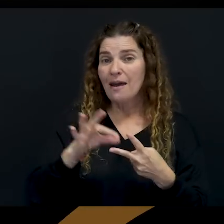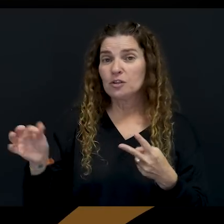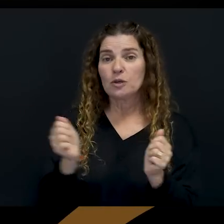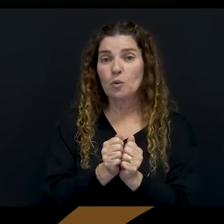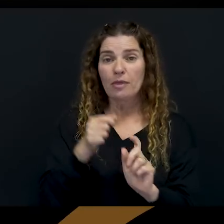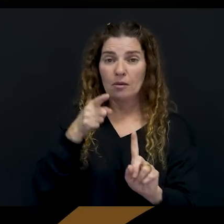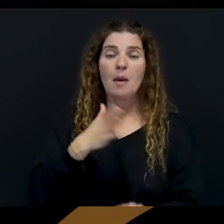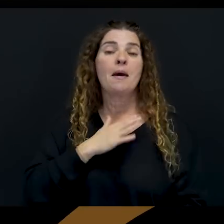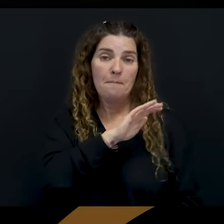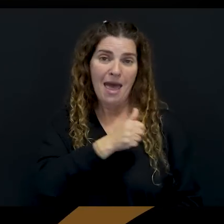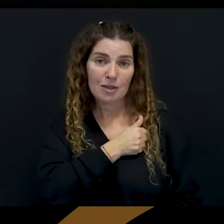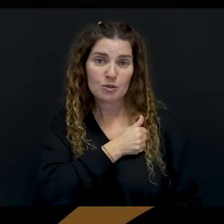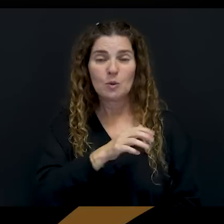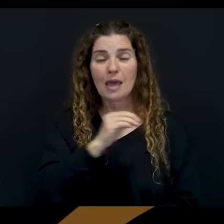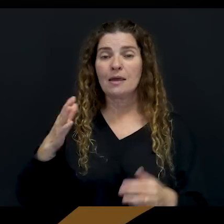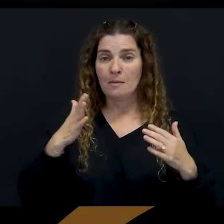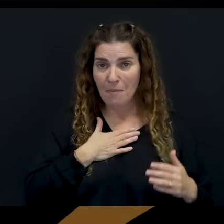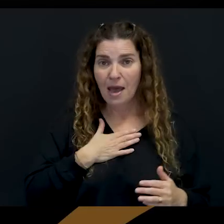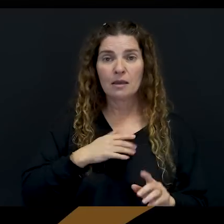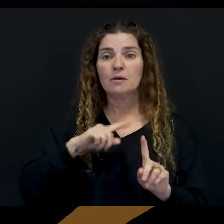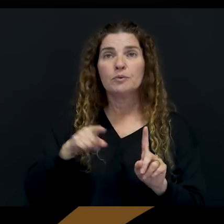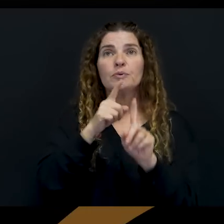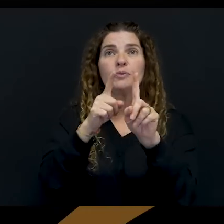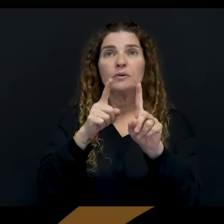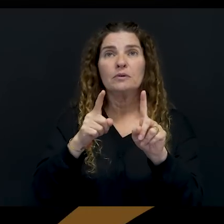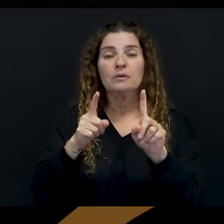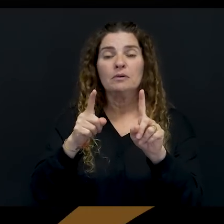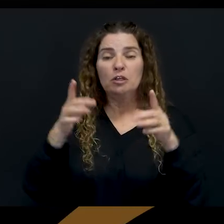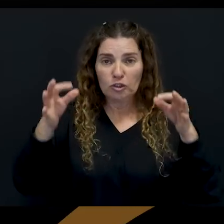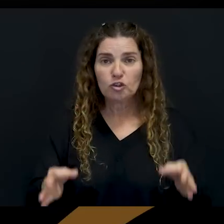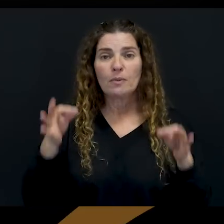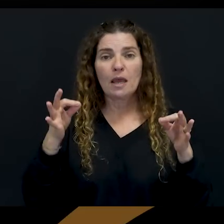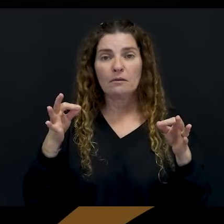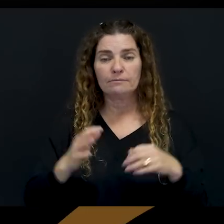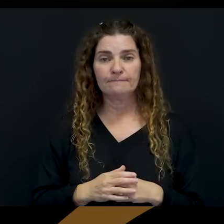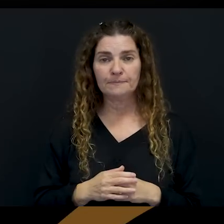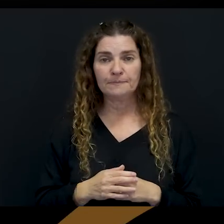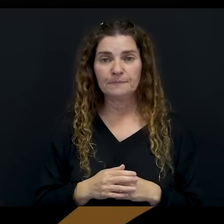and in my determination to persevere. So with a determination to not let my disability hold me back